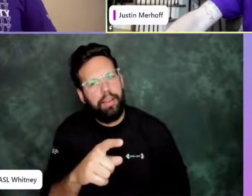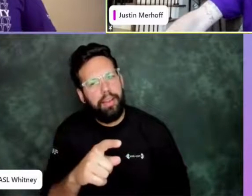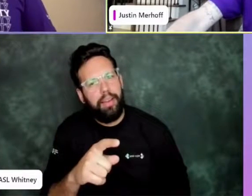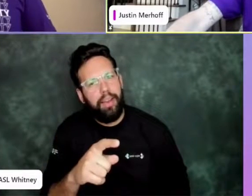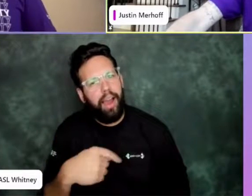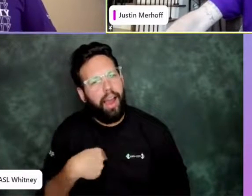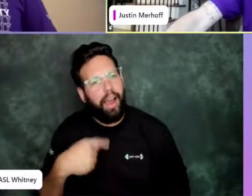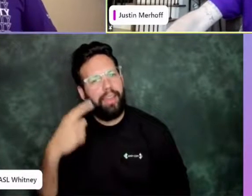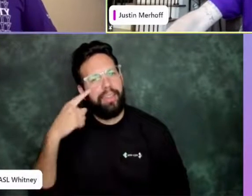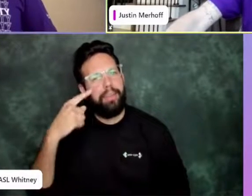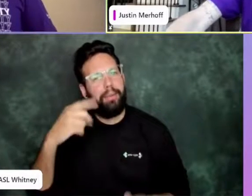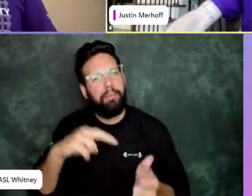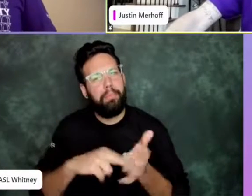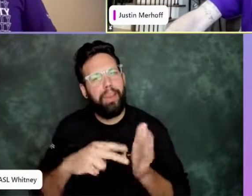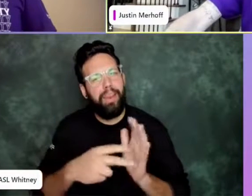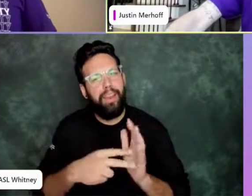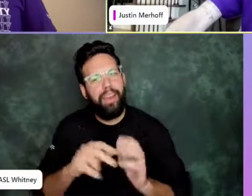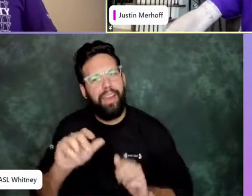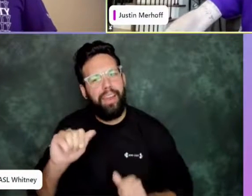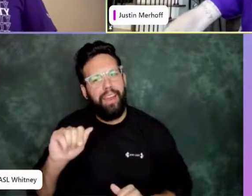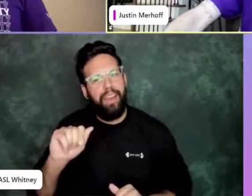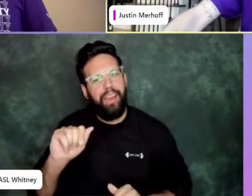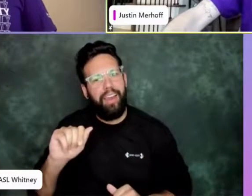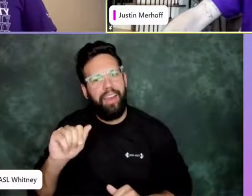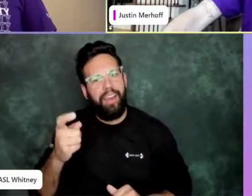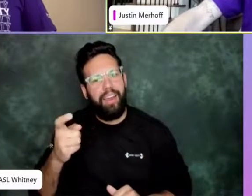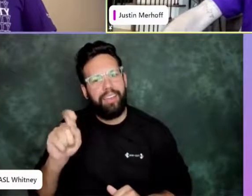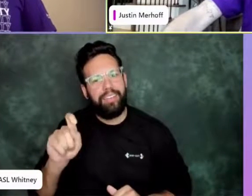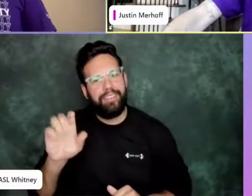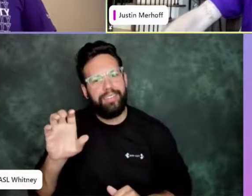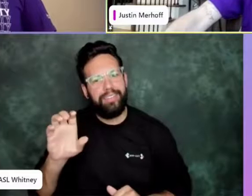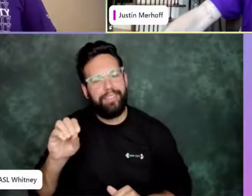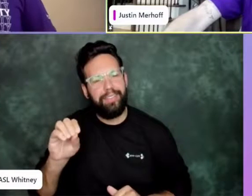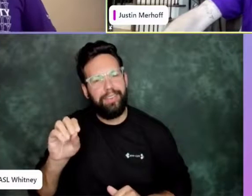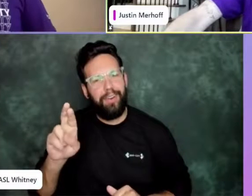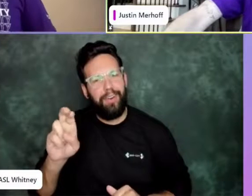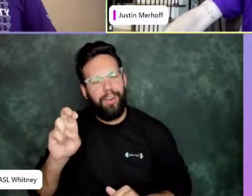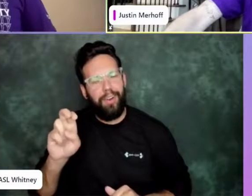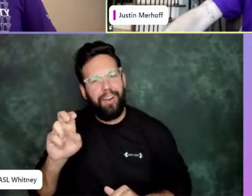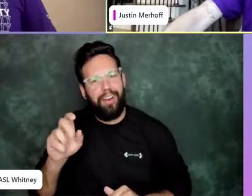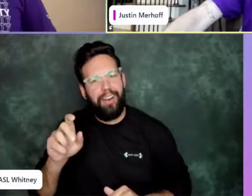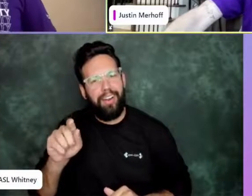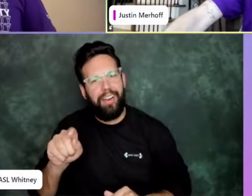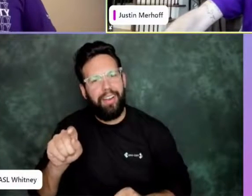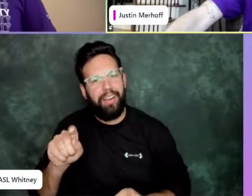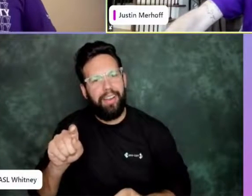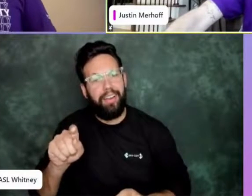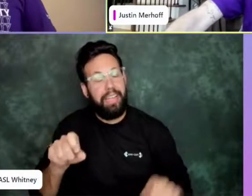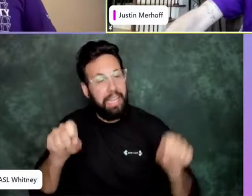but I'm gonna ask the question as it's written, "Is it good or not to integrate axe-con with Cucumber.js